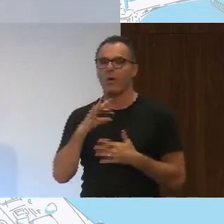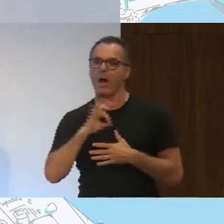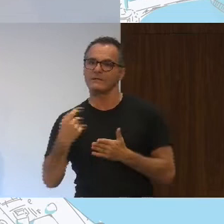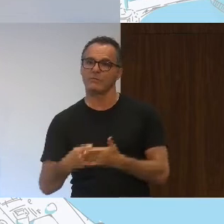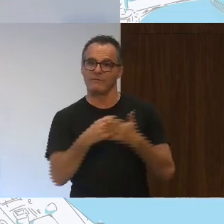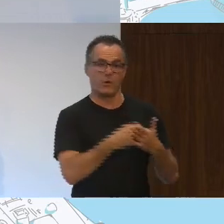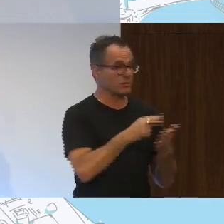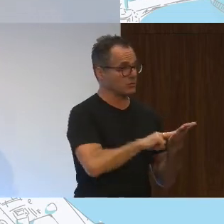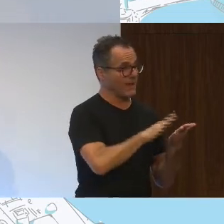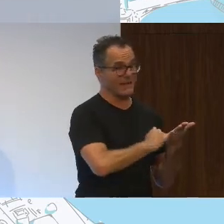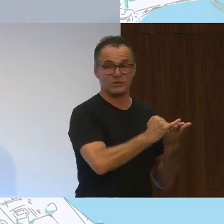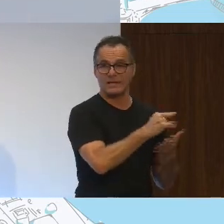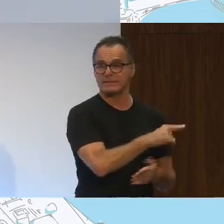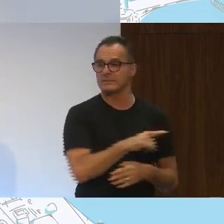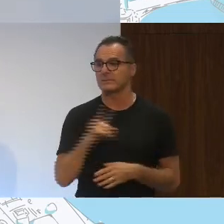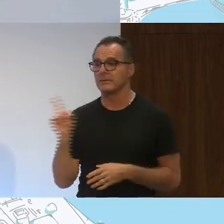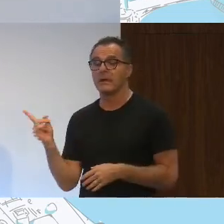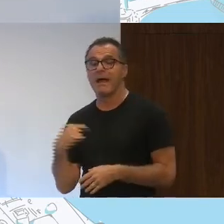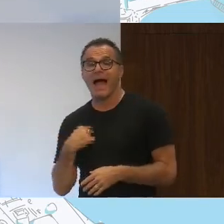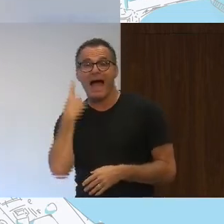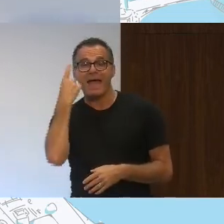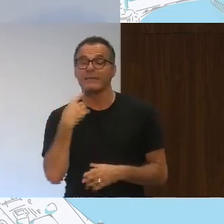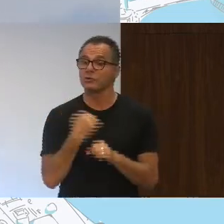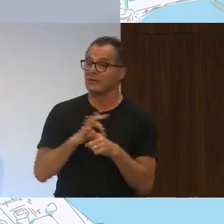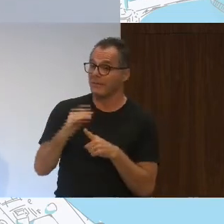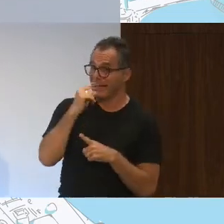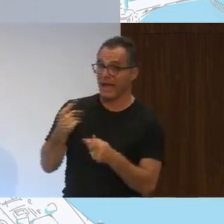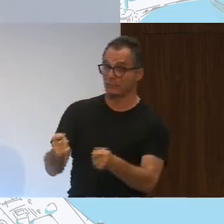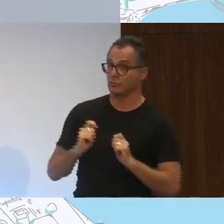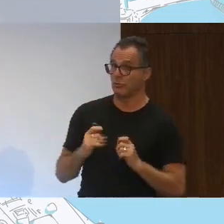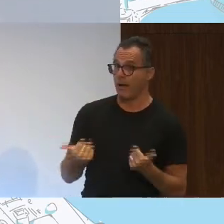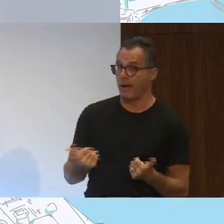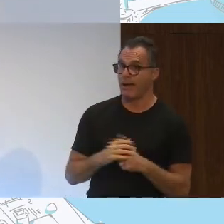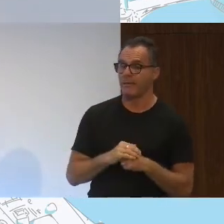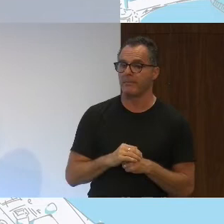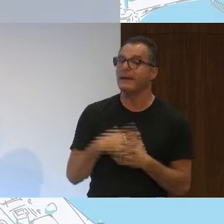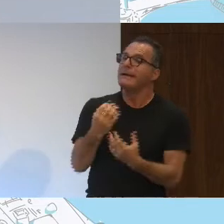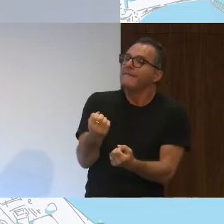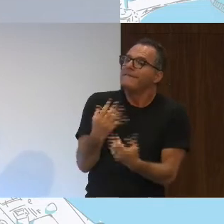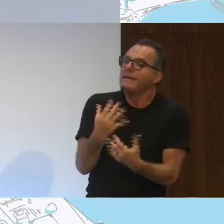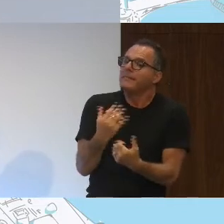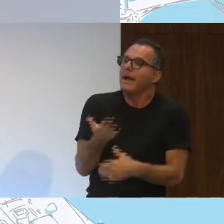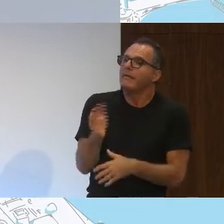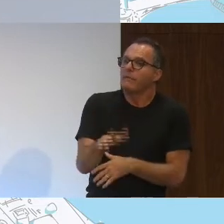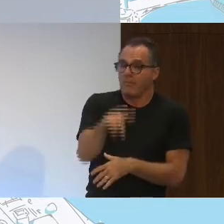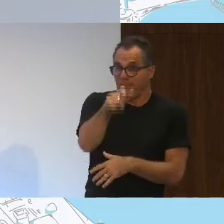I think I GP GP's can prescribe. The proper feedback that I get from patients is that